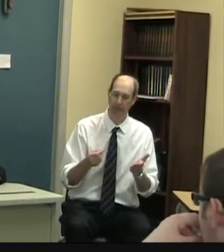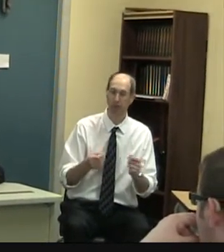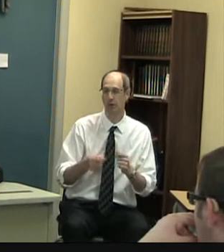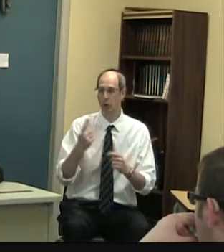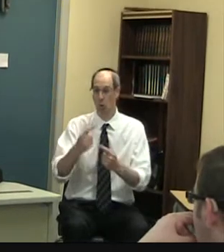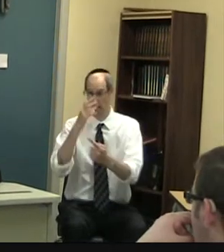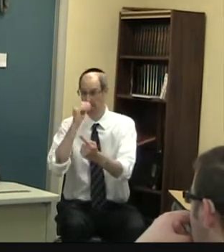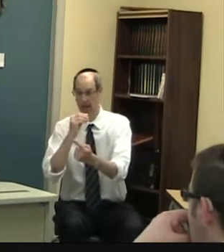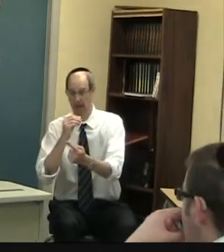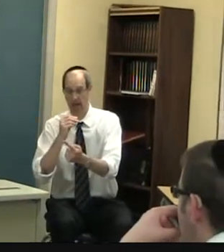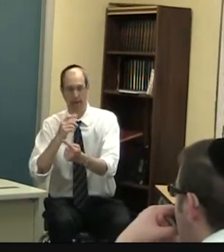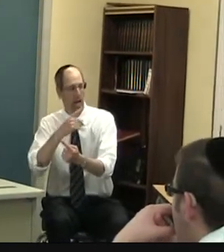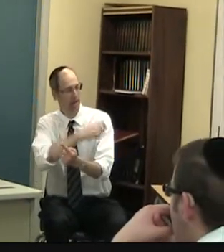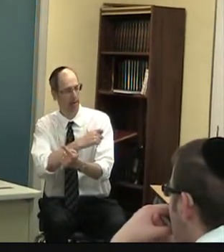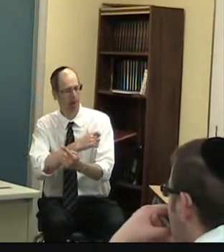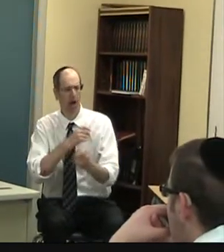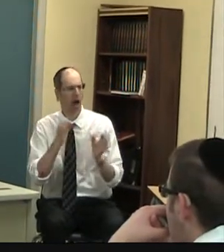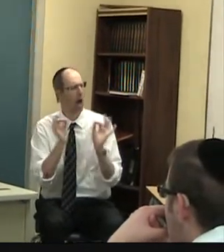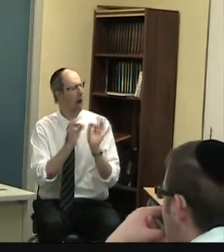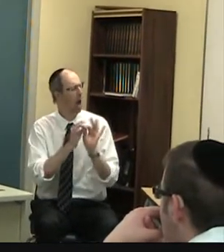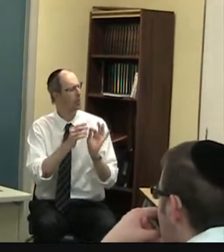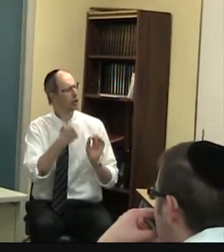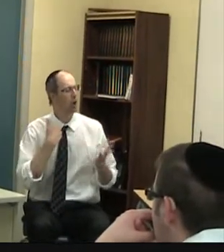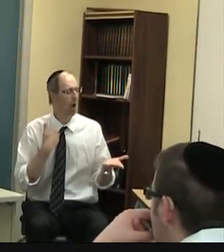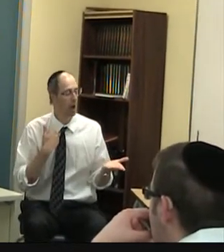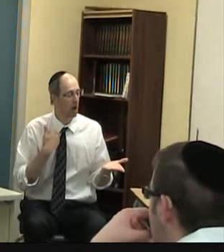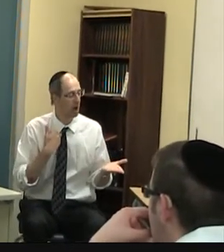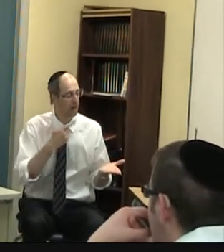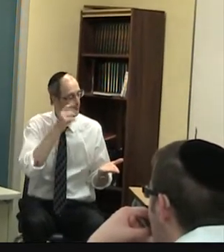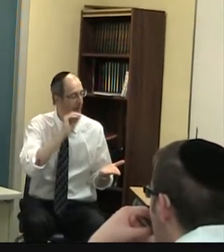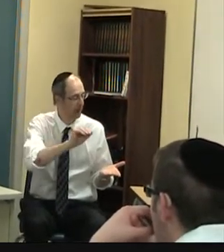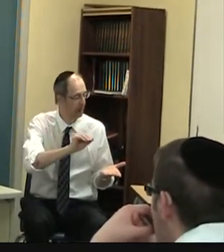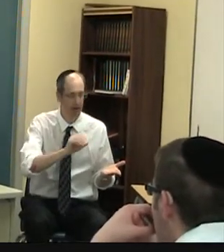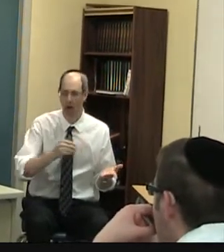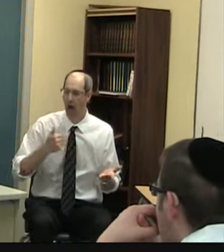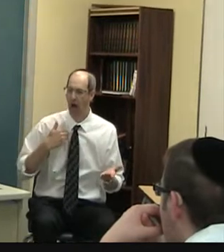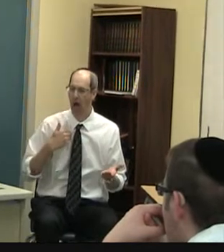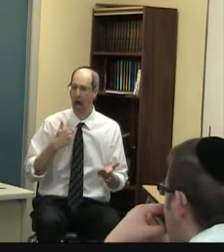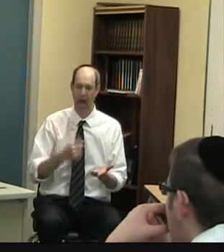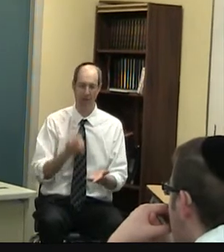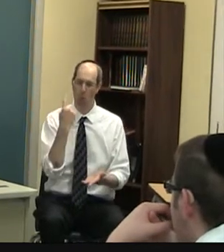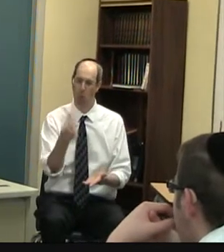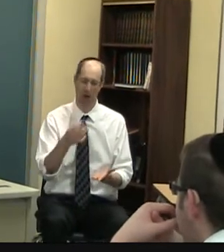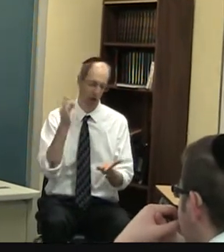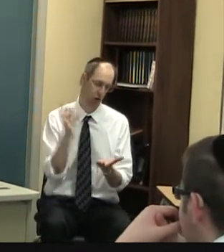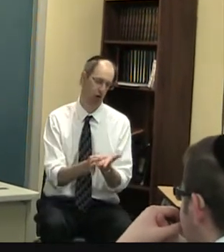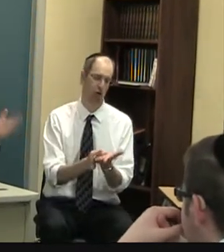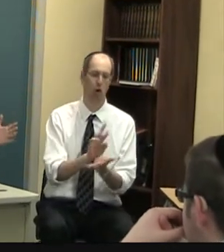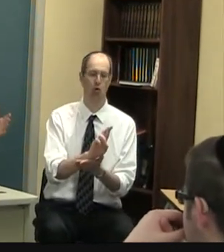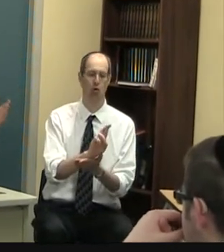Says, yes that how much money do you have to invest and he says i've got a whole ruble to invest it's a joke because